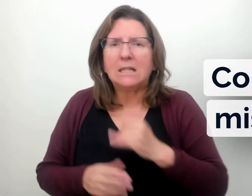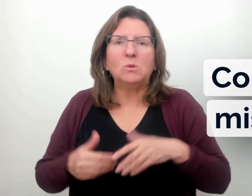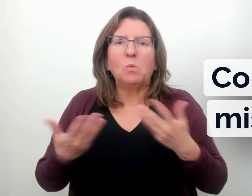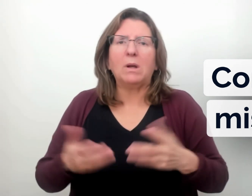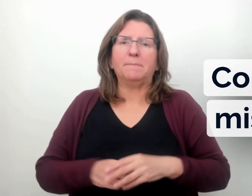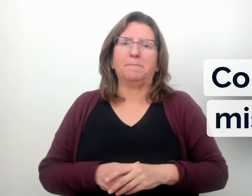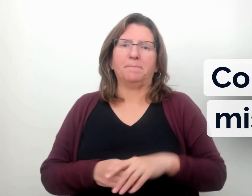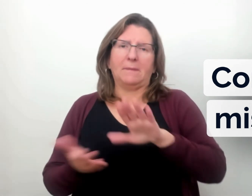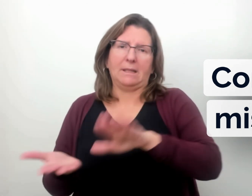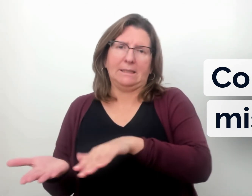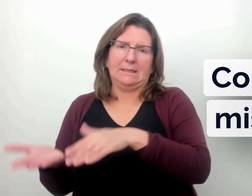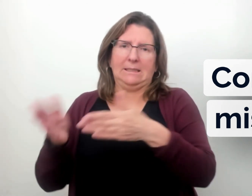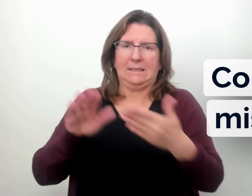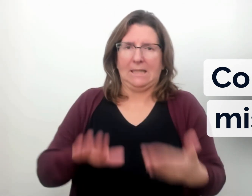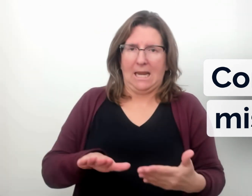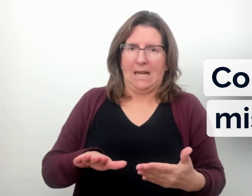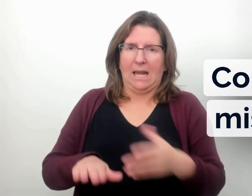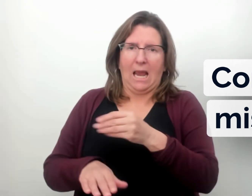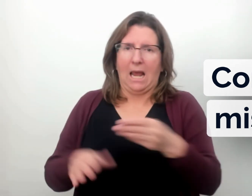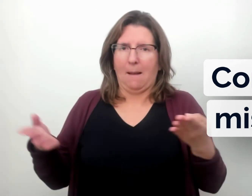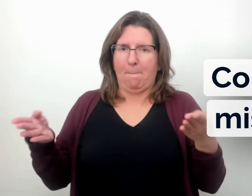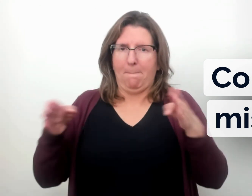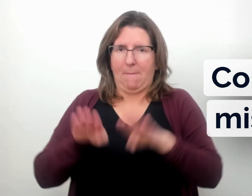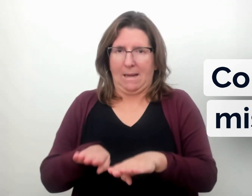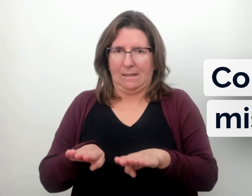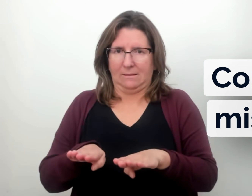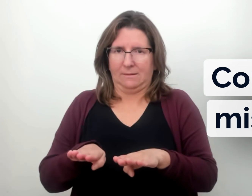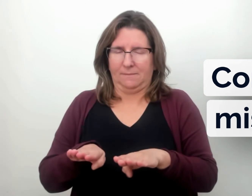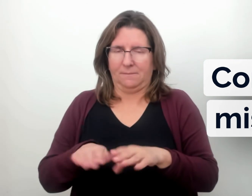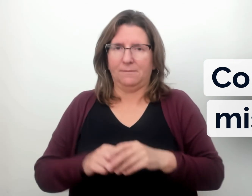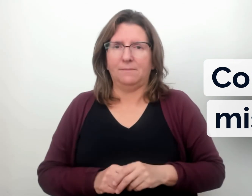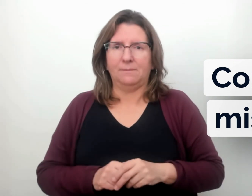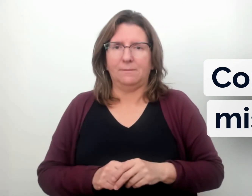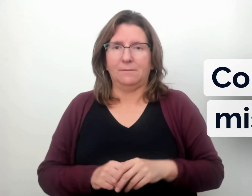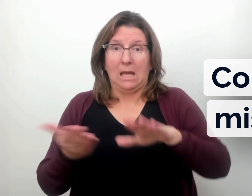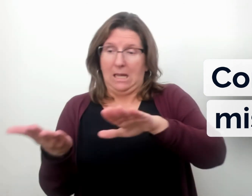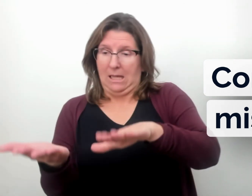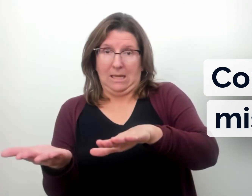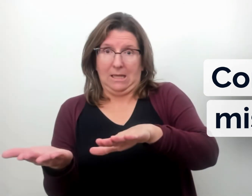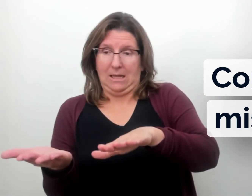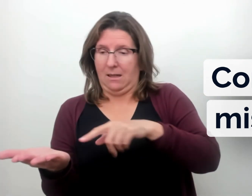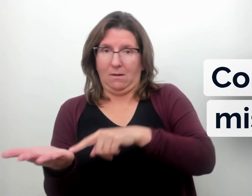This sign for DEATH glossed as DEATH. One palm orientation up the other one down.